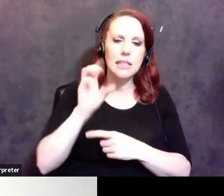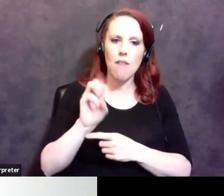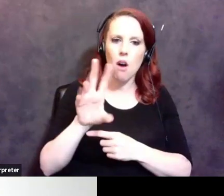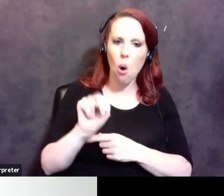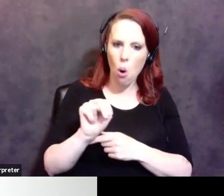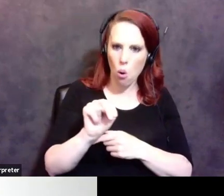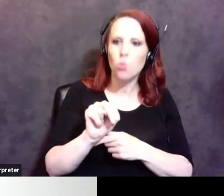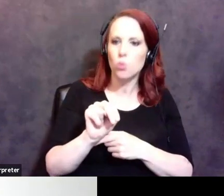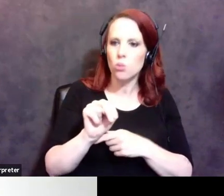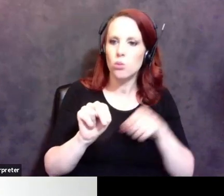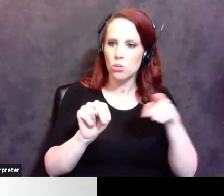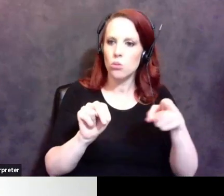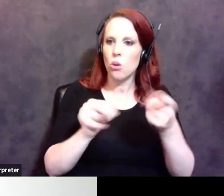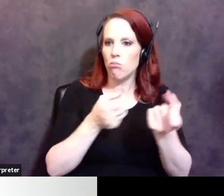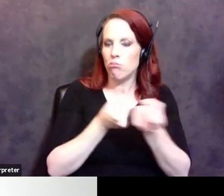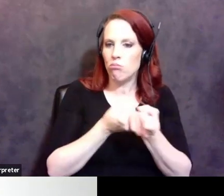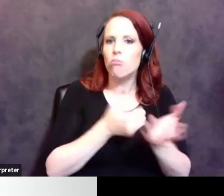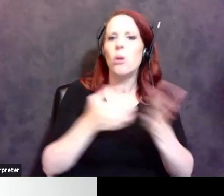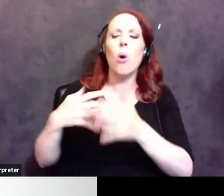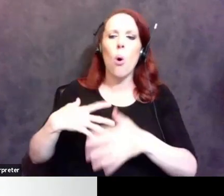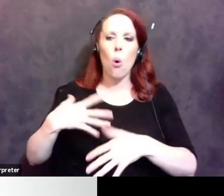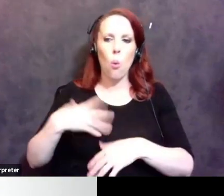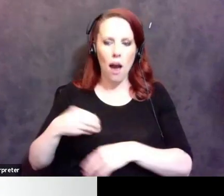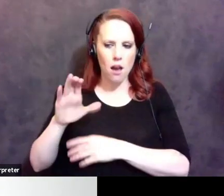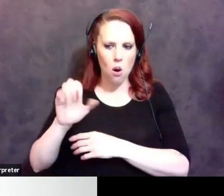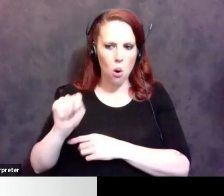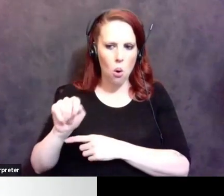but I also heard great things about White Coat Captioning but, yeah. Are we putting